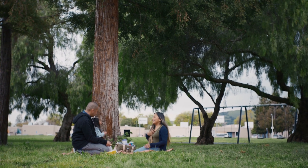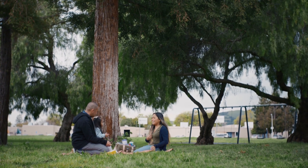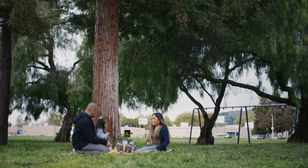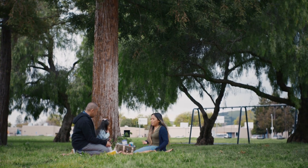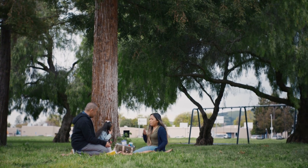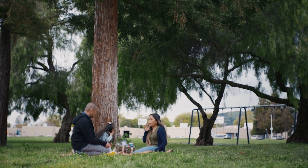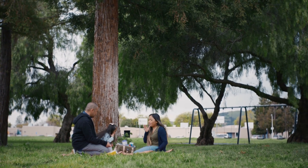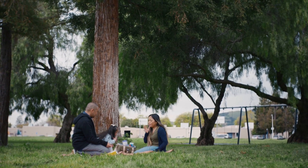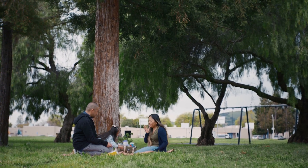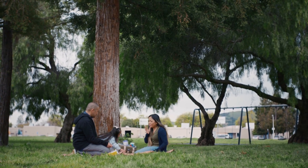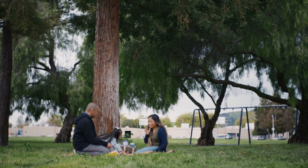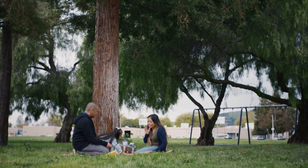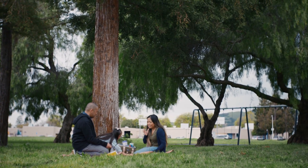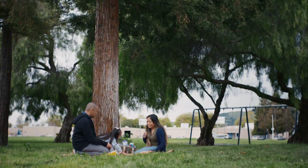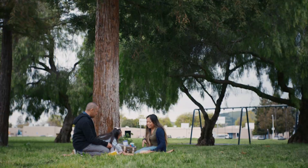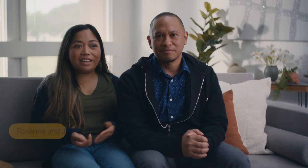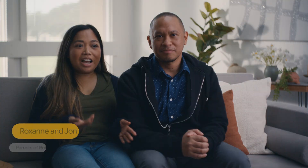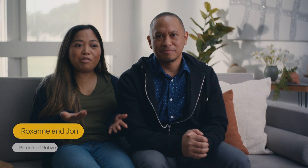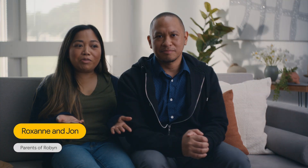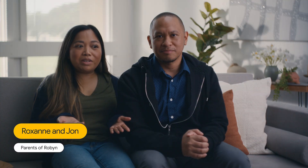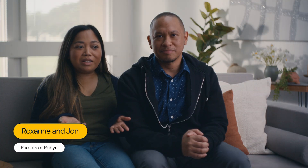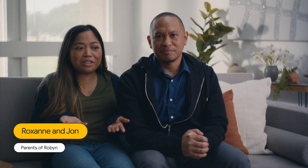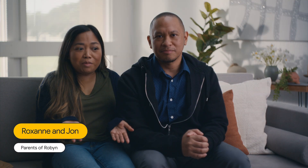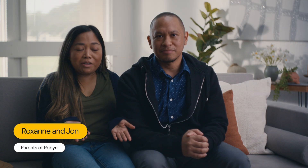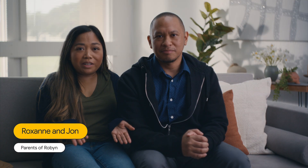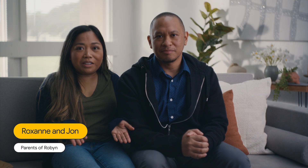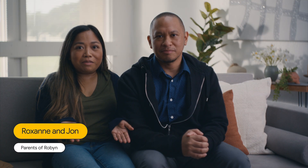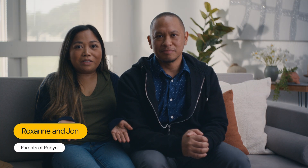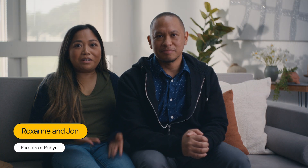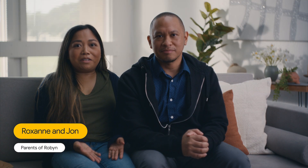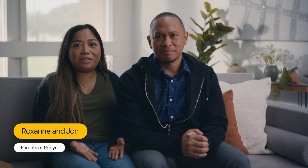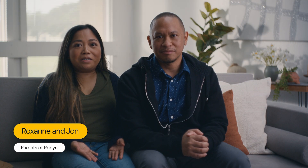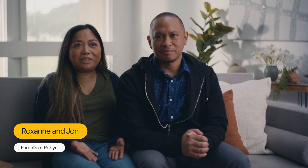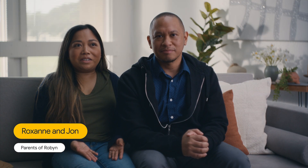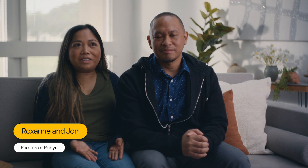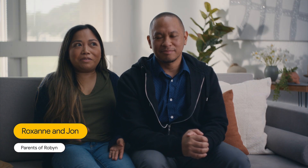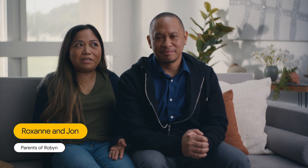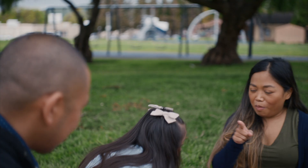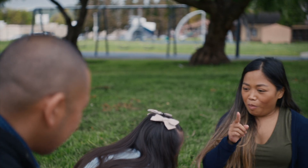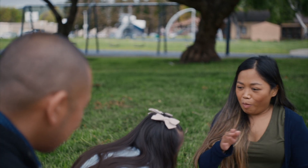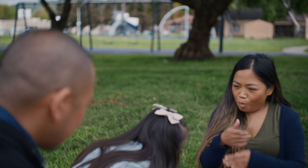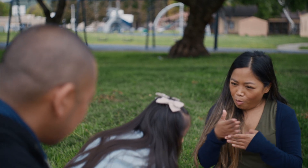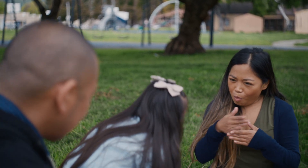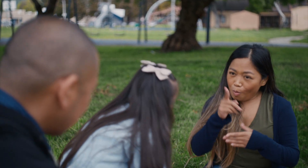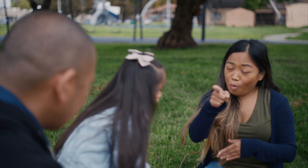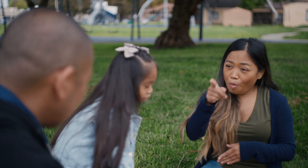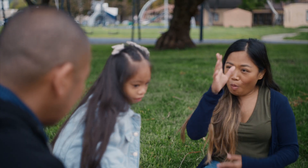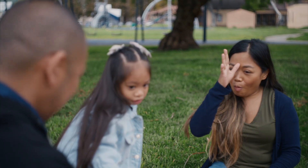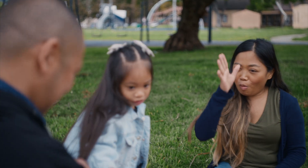As parents to learn ASL. How would we communicate with our daughter if we didn't learn ASL?